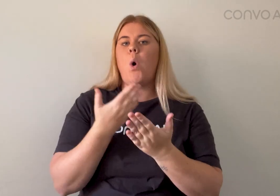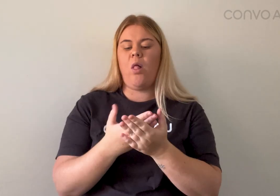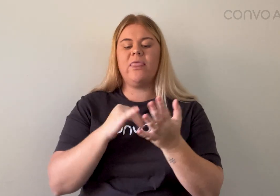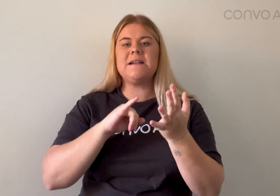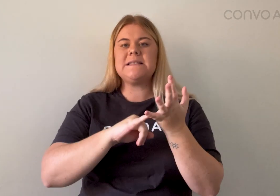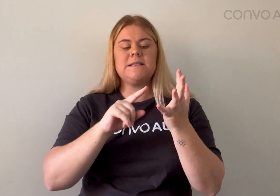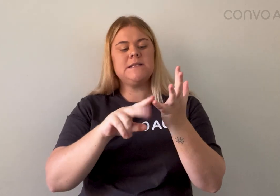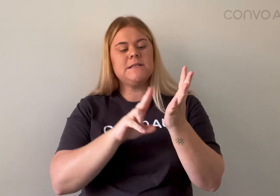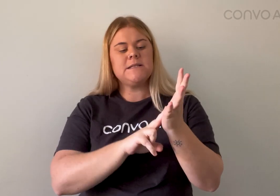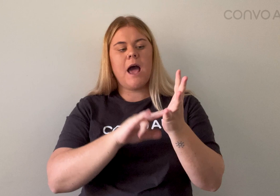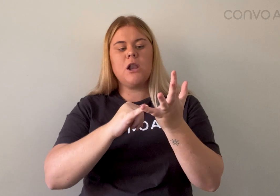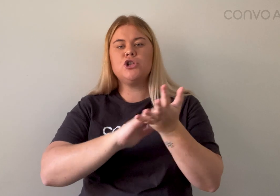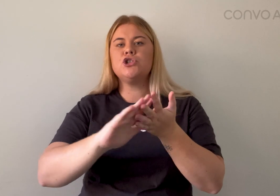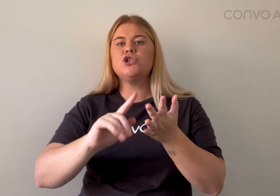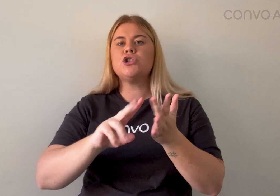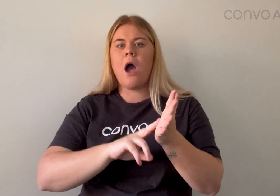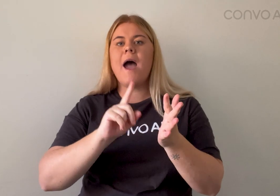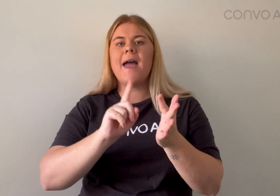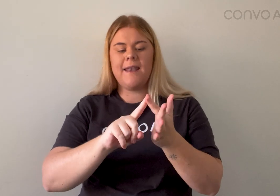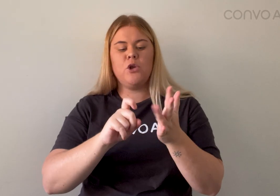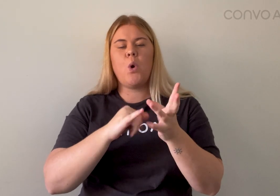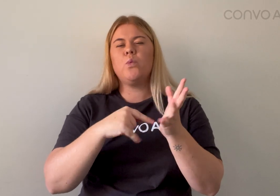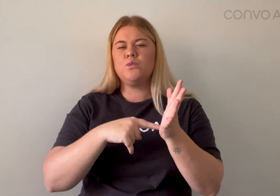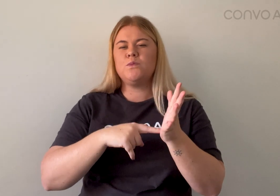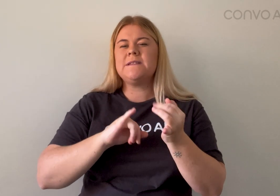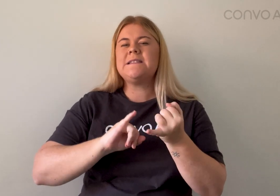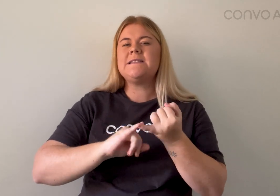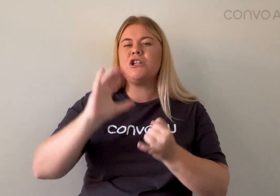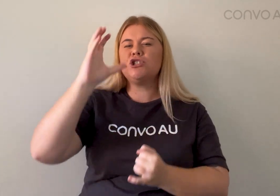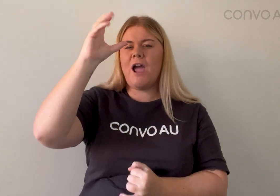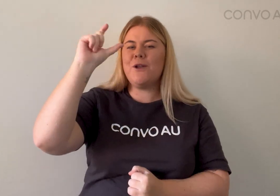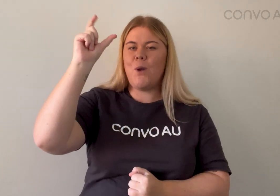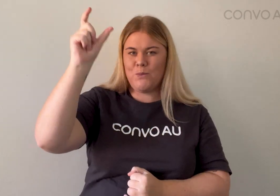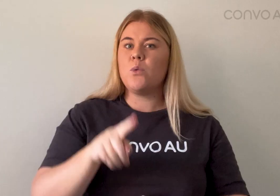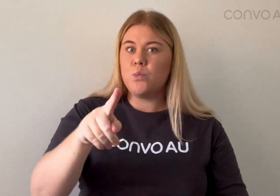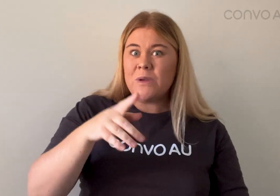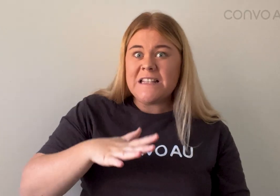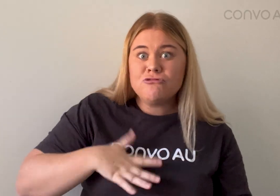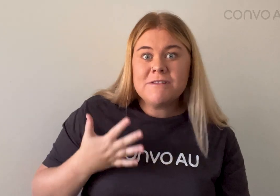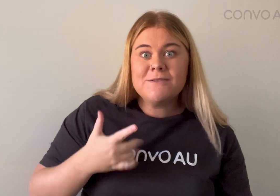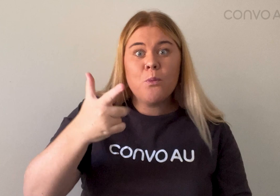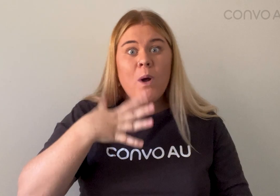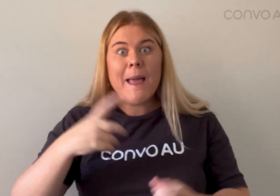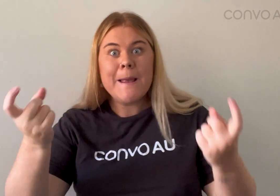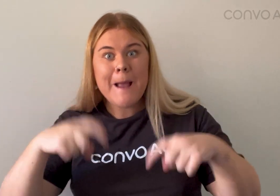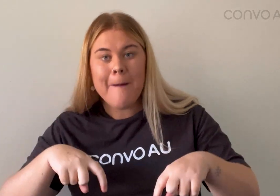On the Sunshine Coast. Want to come?